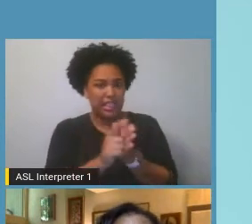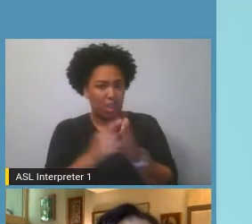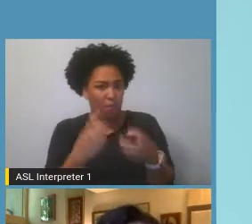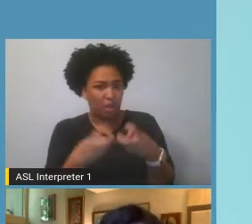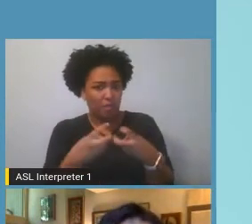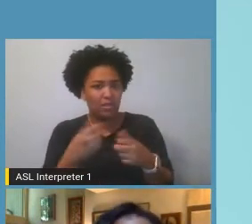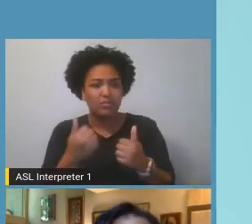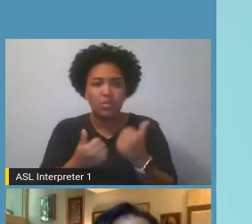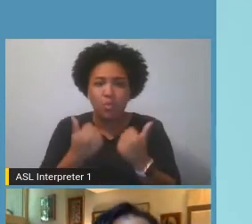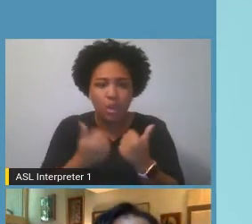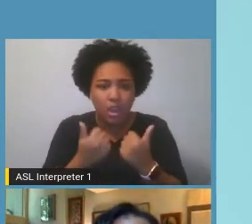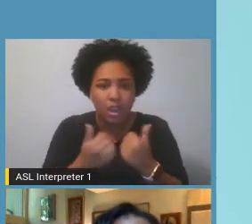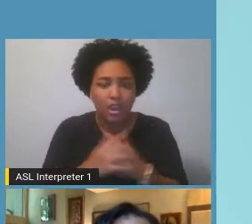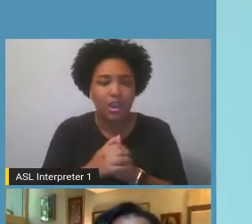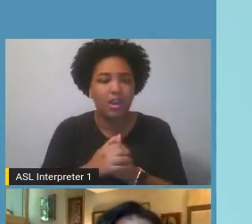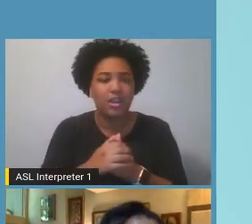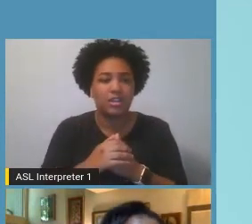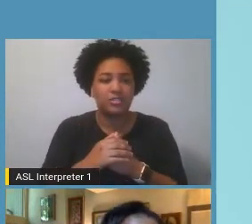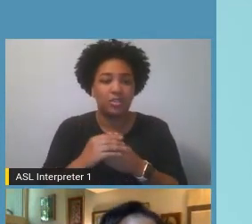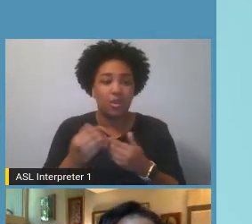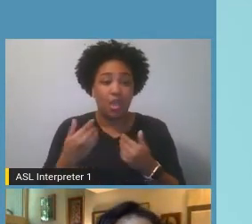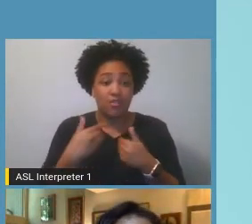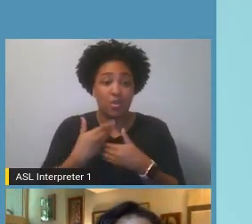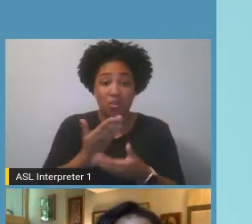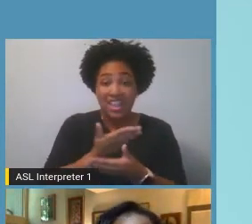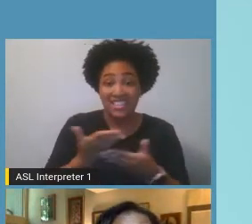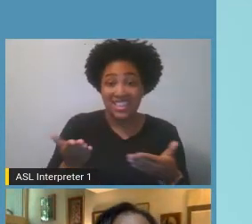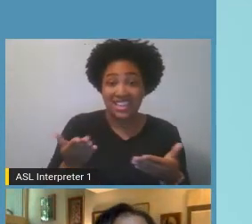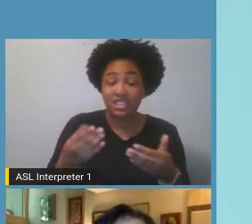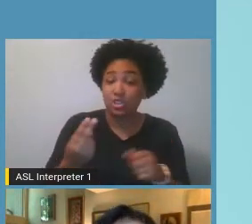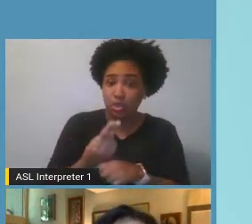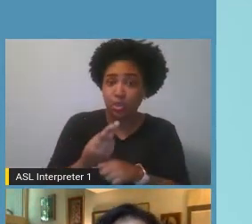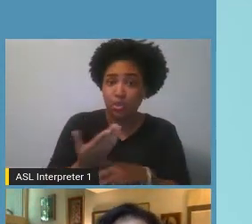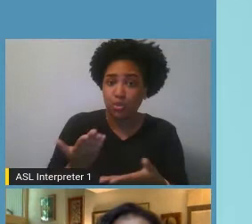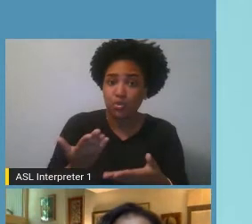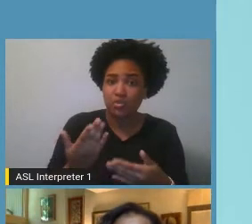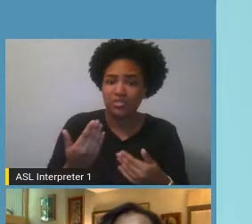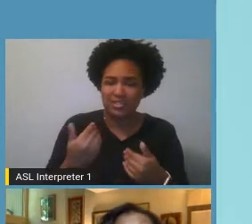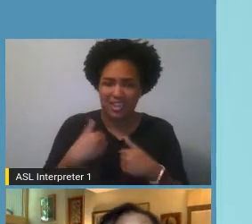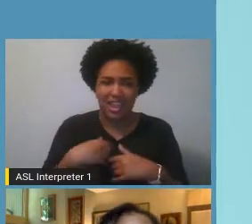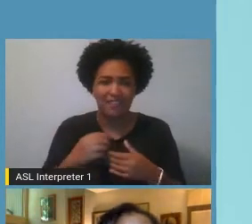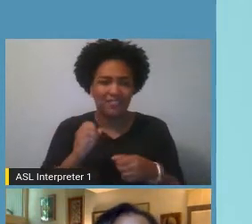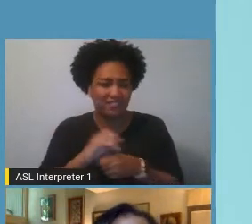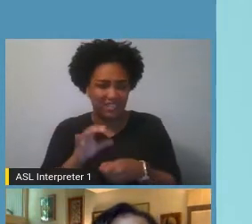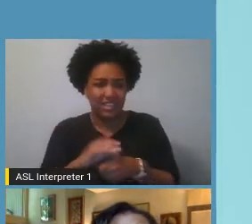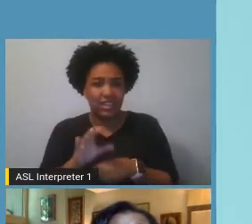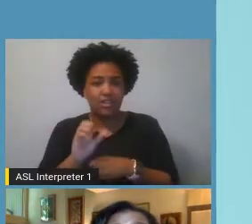Do I have the equipment to do it enough storage, what is the format? Do I have adequate funding